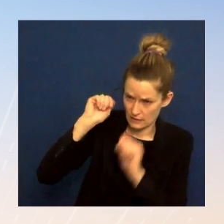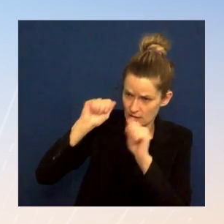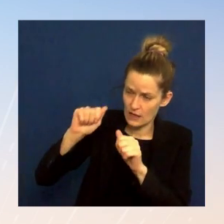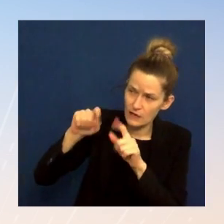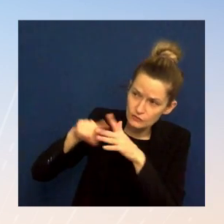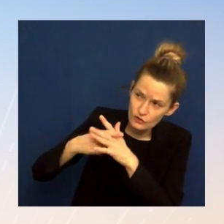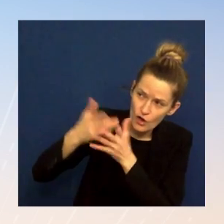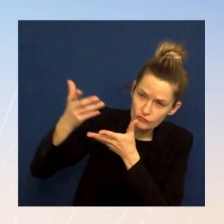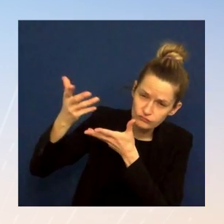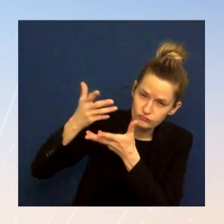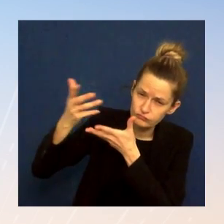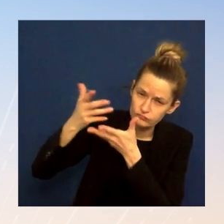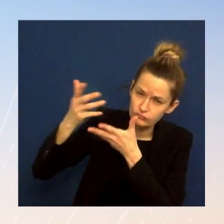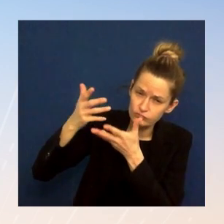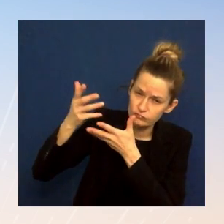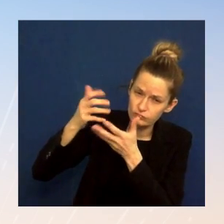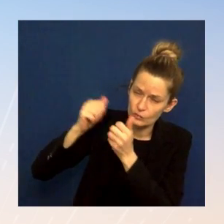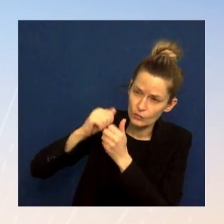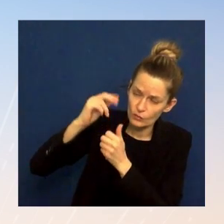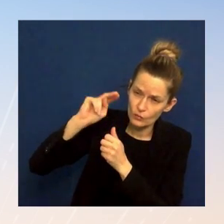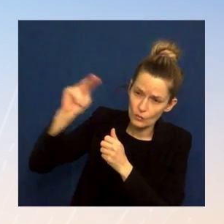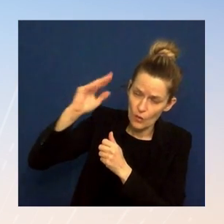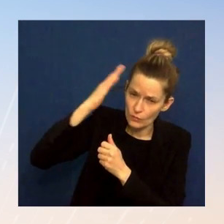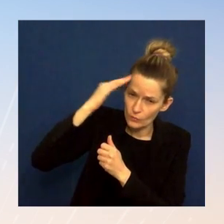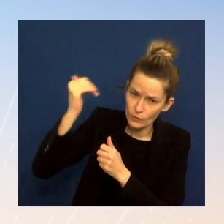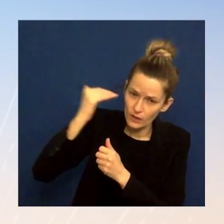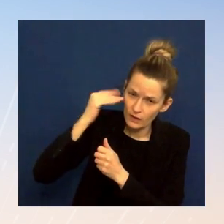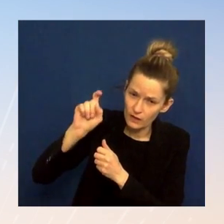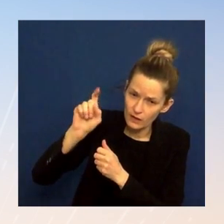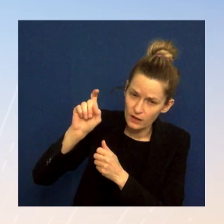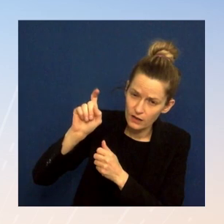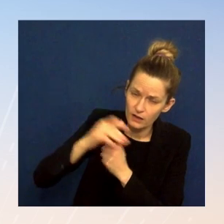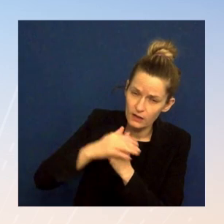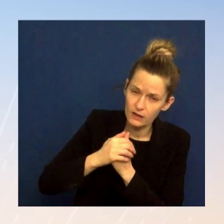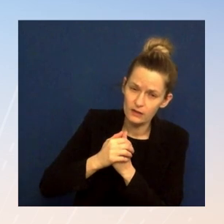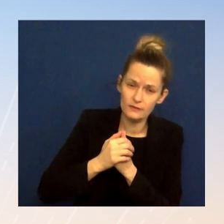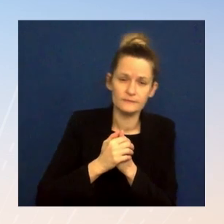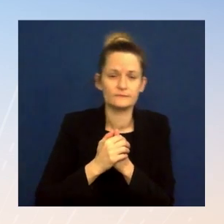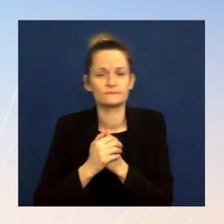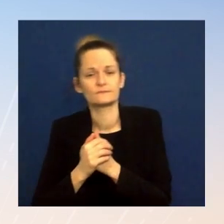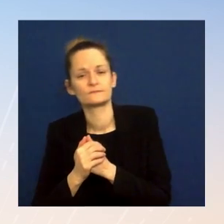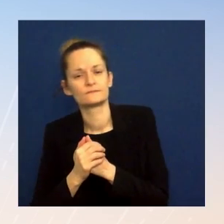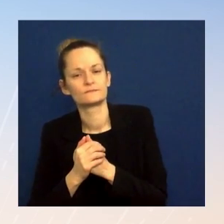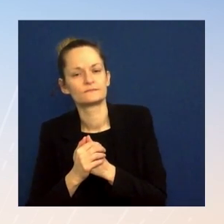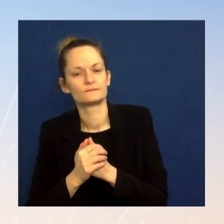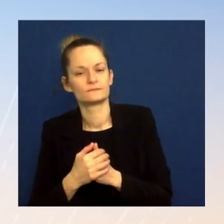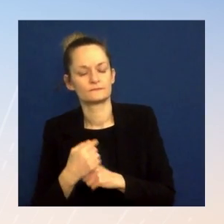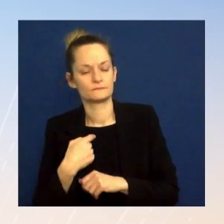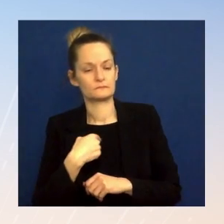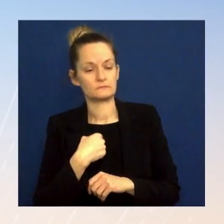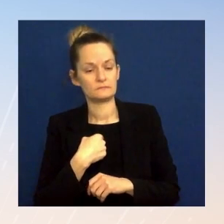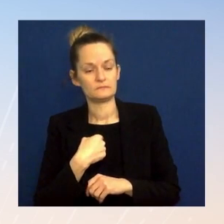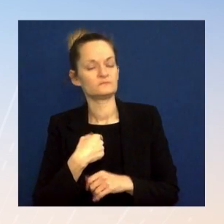Mr. Sullivan: I do not want to go too far publicly in terms of our intensive discussions